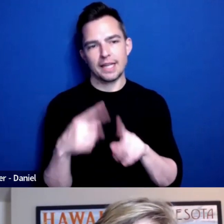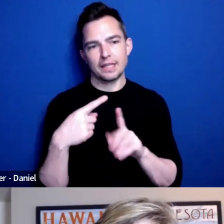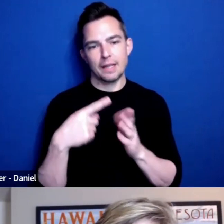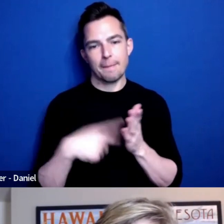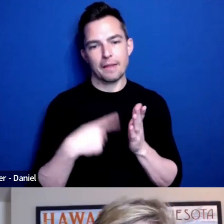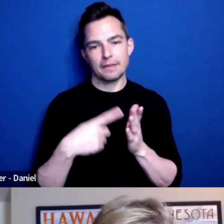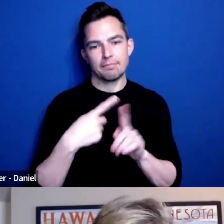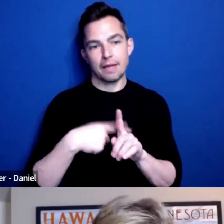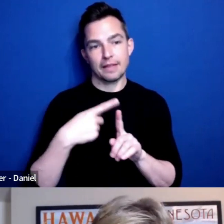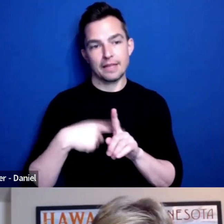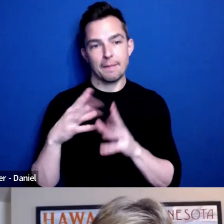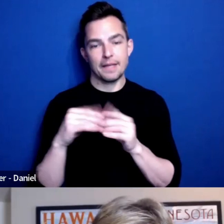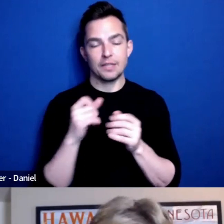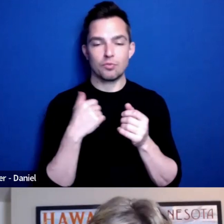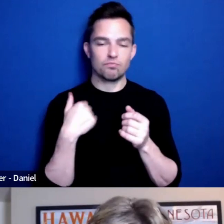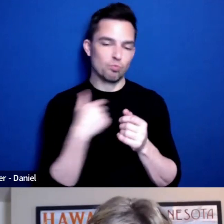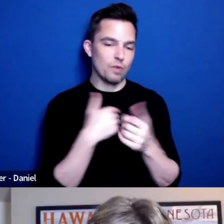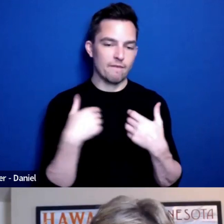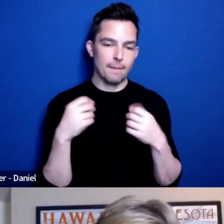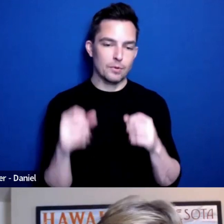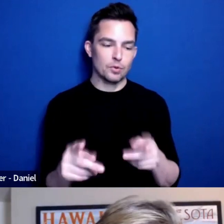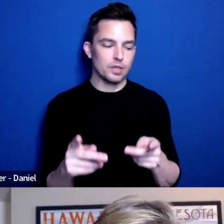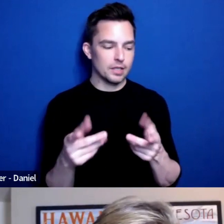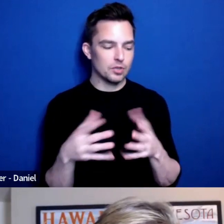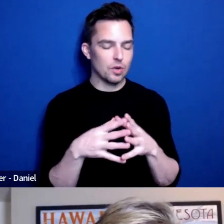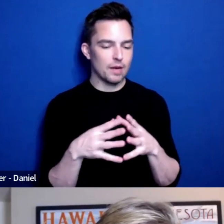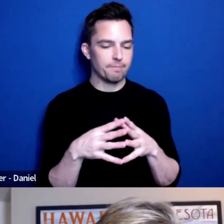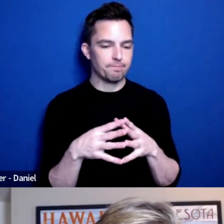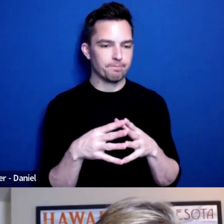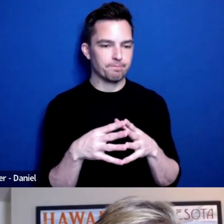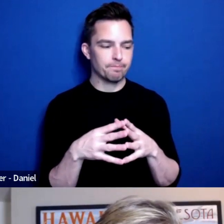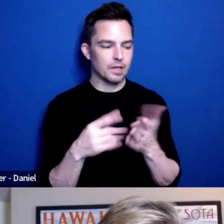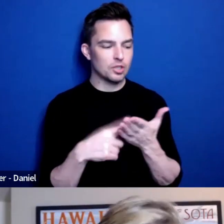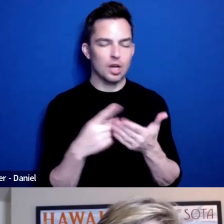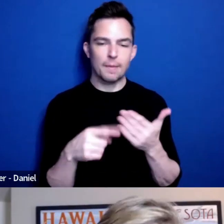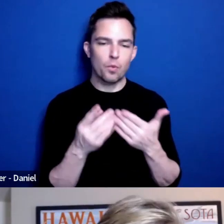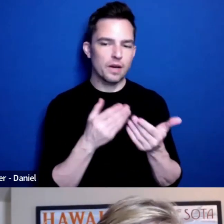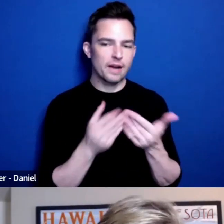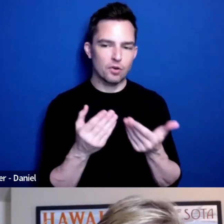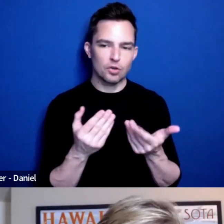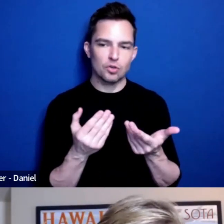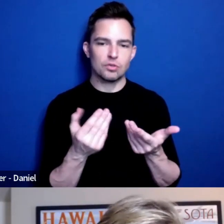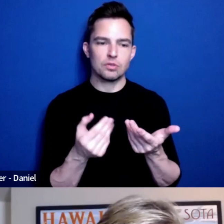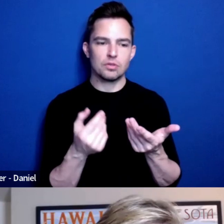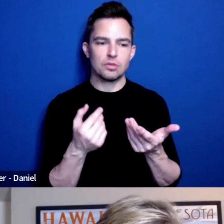opportunity to talk about the whatever it was that we were, whatever mentoring situations